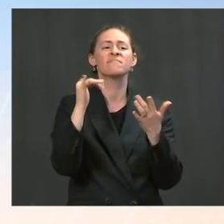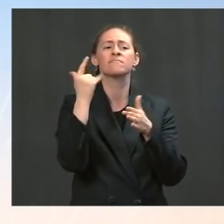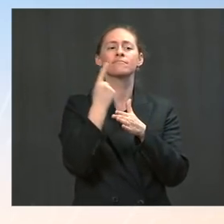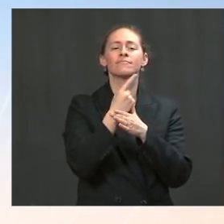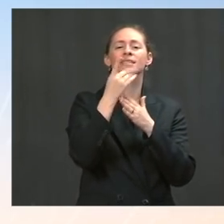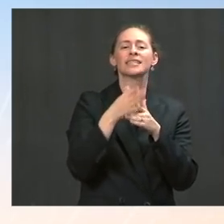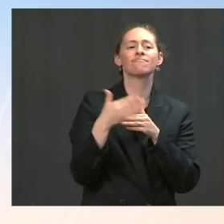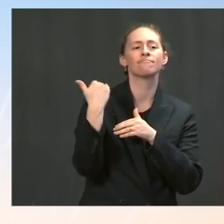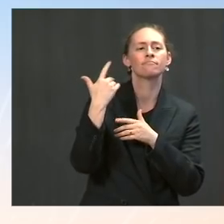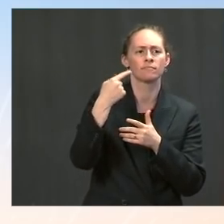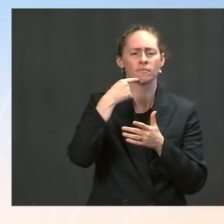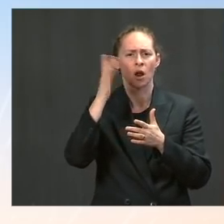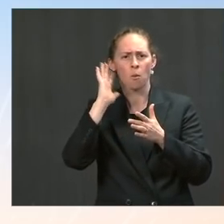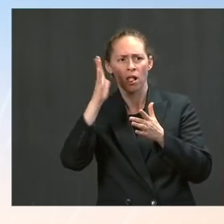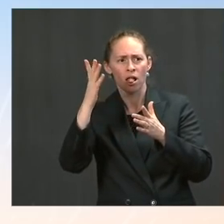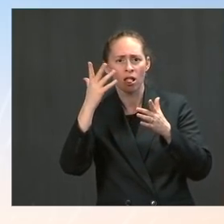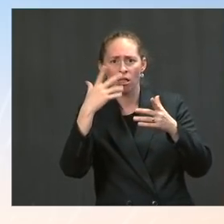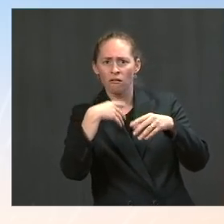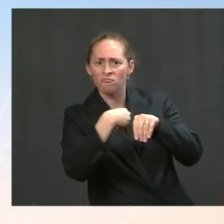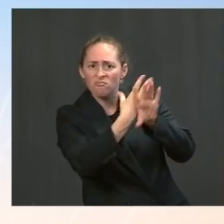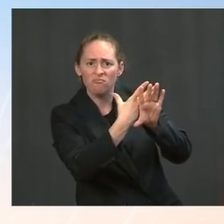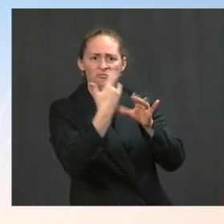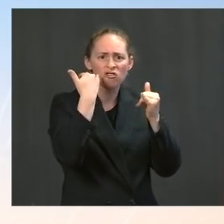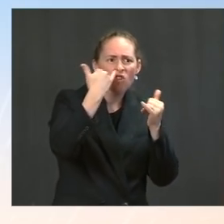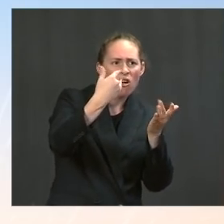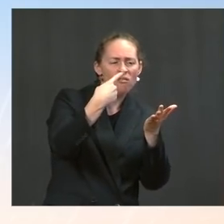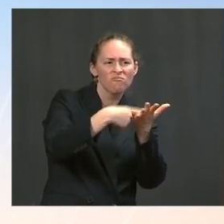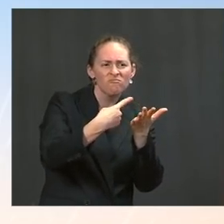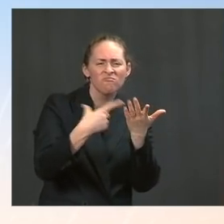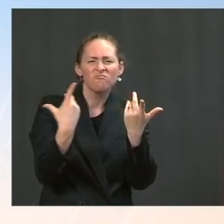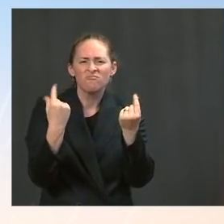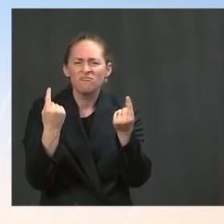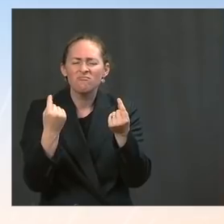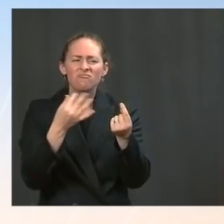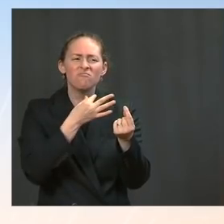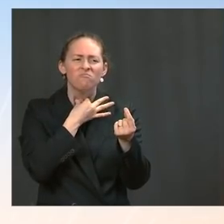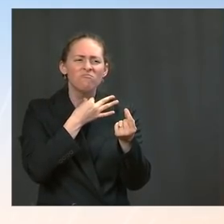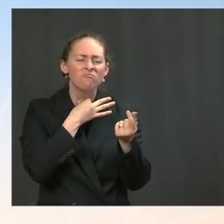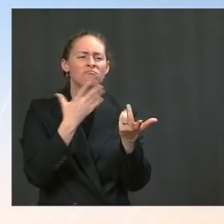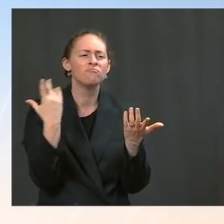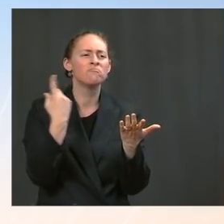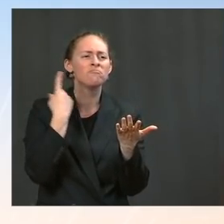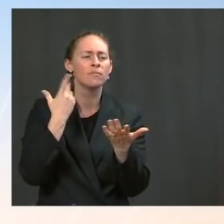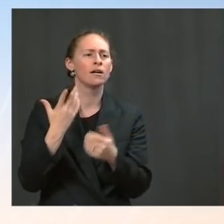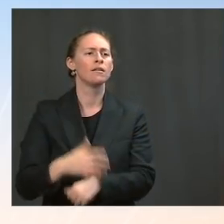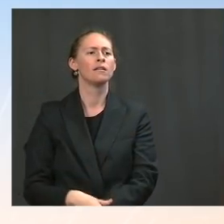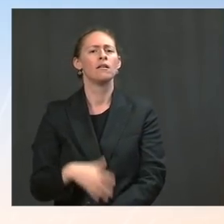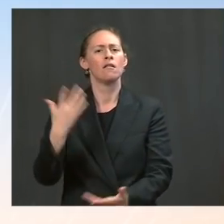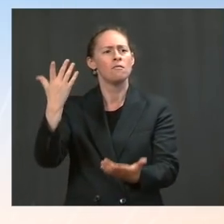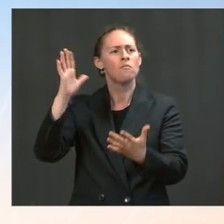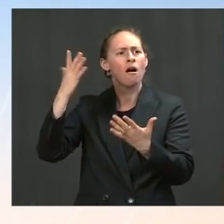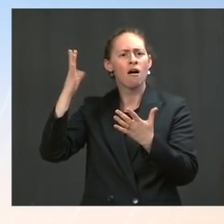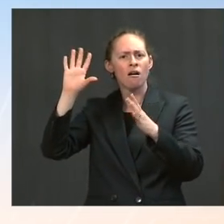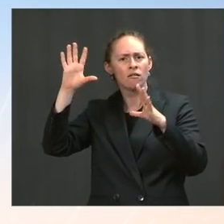And then what's his response as well to Republicans who are concerned that tougher enforcement in the IRS